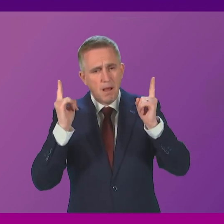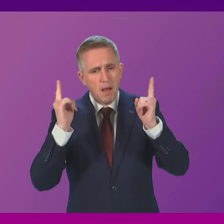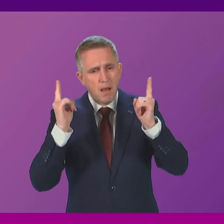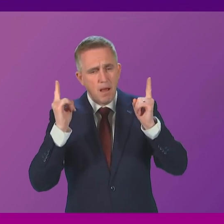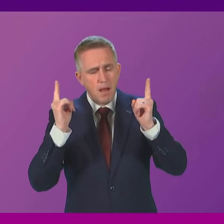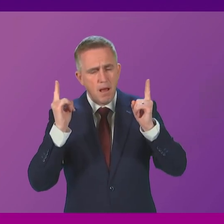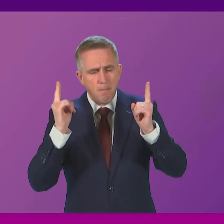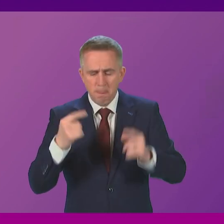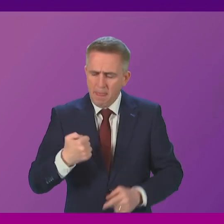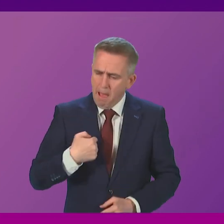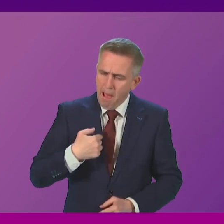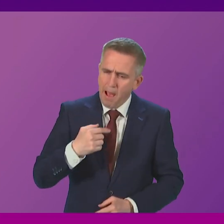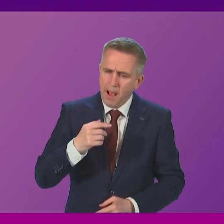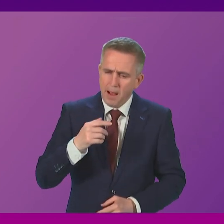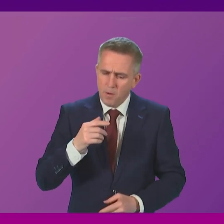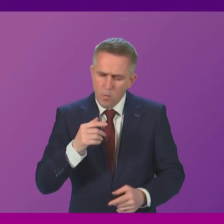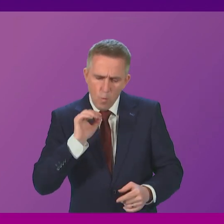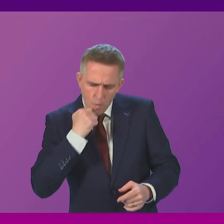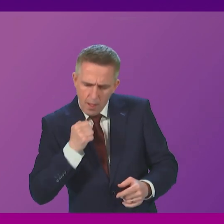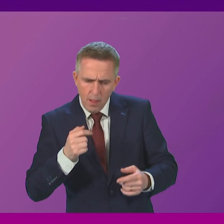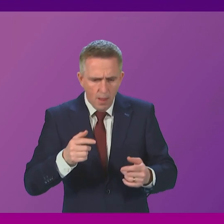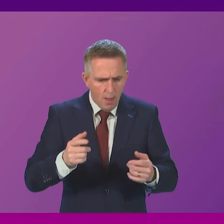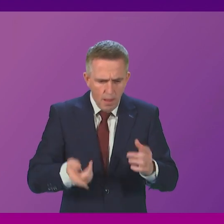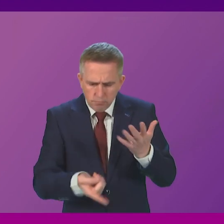shy away from tackling the big issues that our country faces.